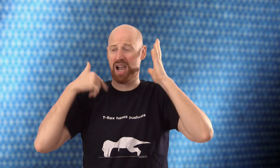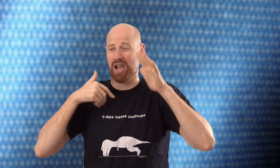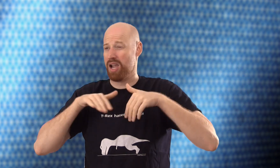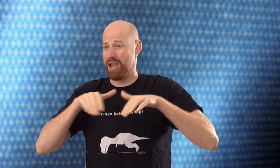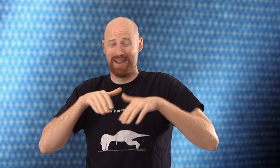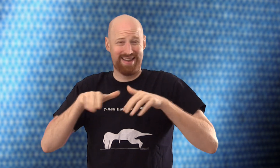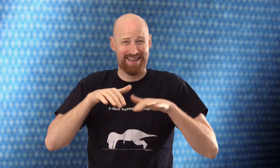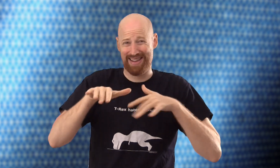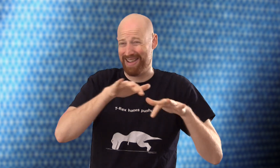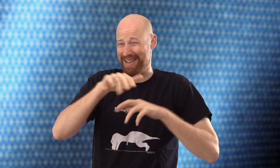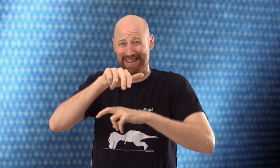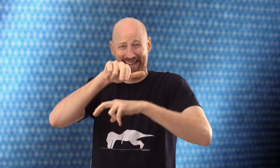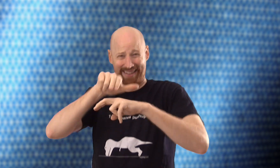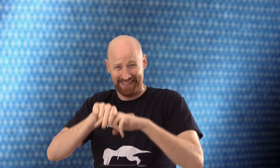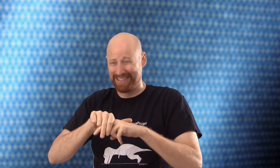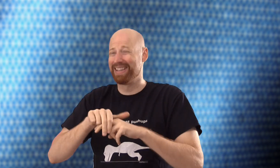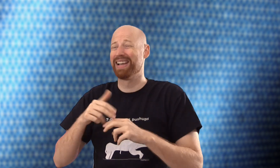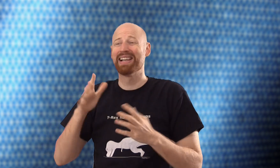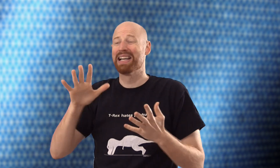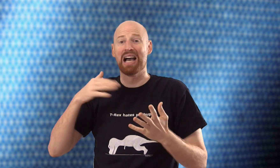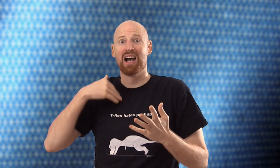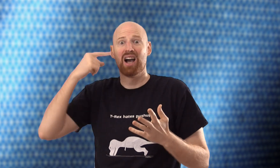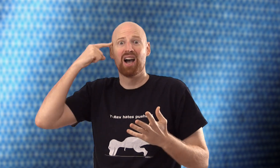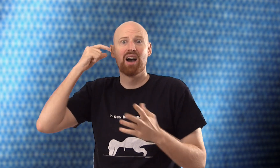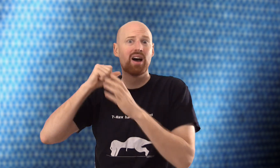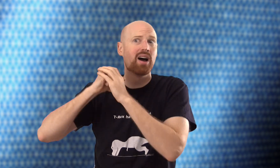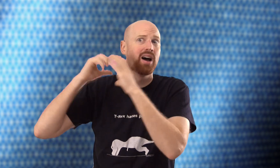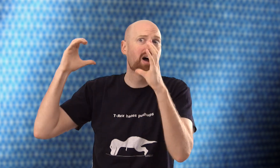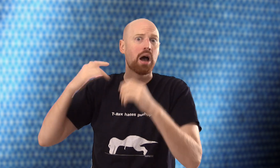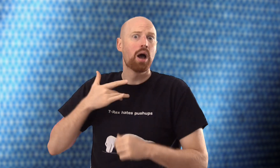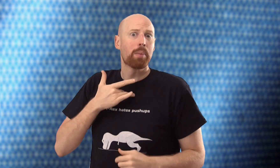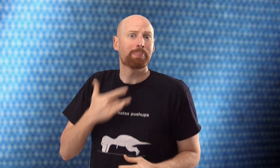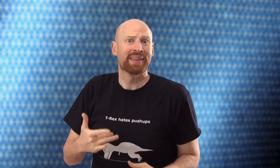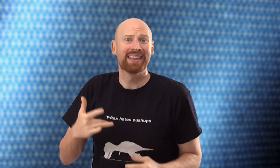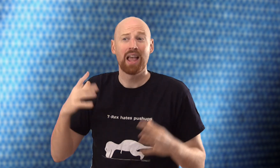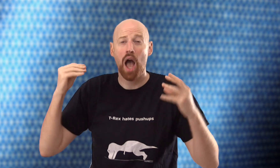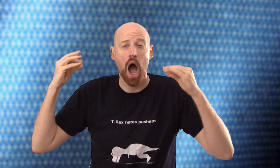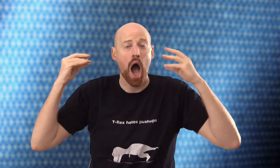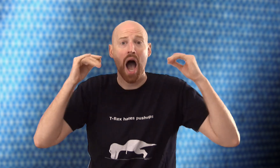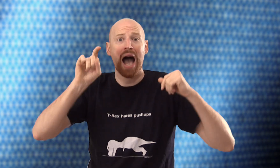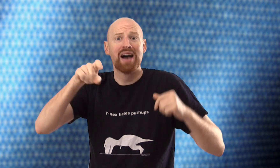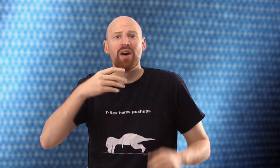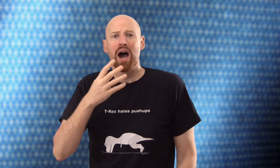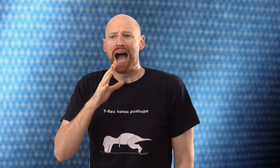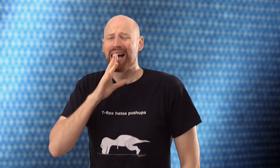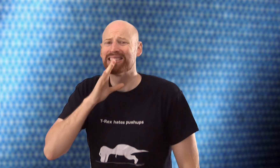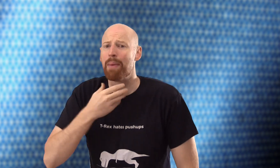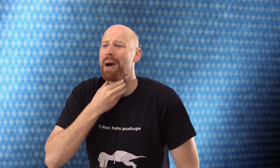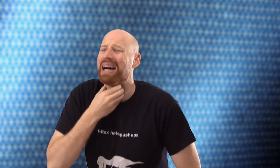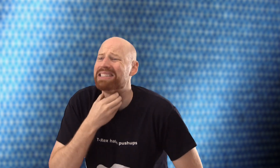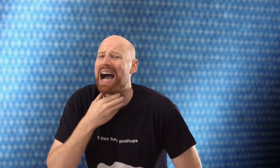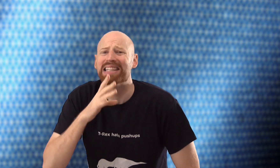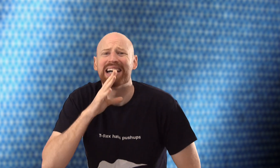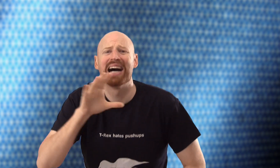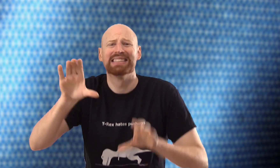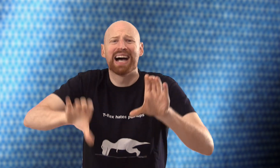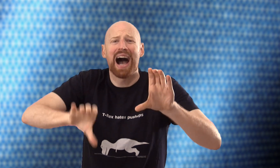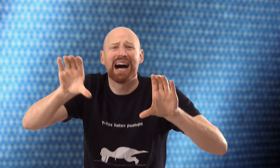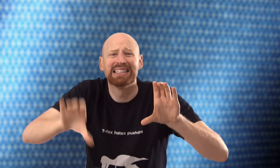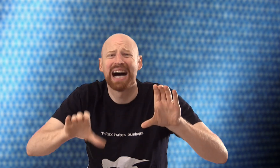think! As we settled into our table, I dreaded even the thought of having to shout out all my conversations and